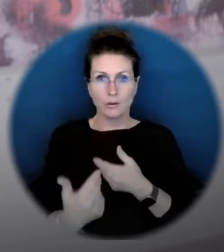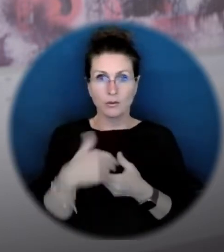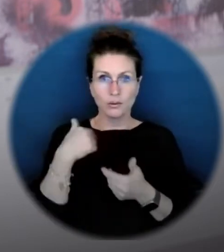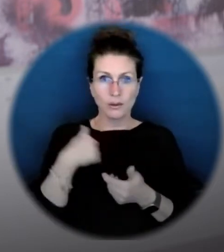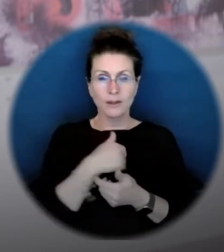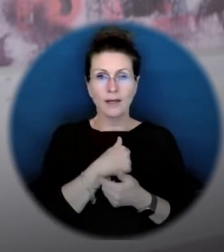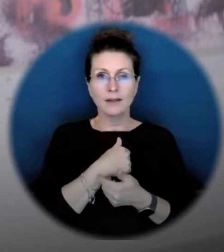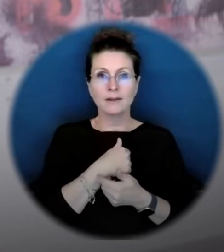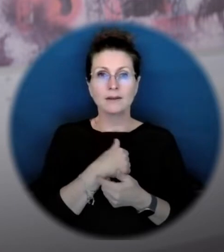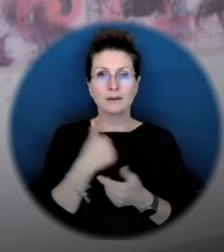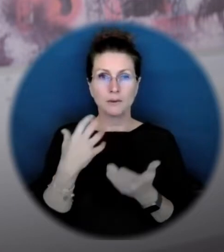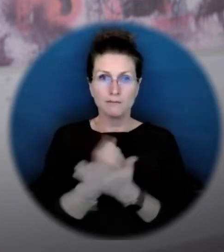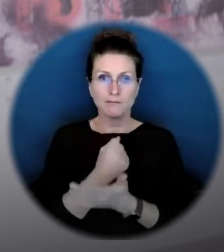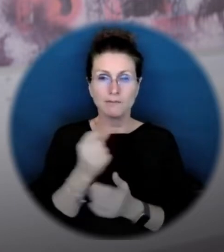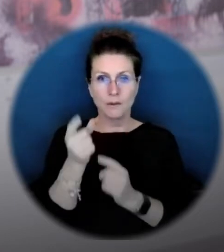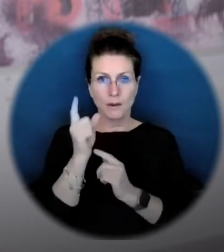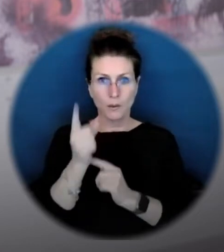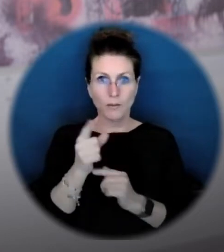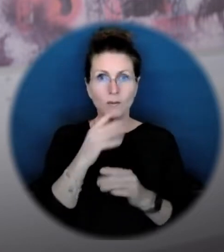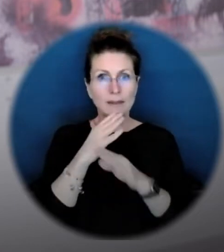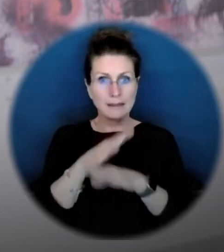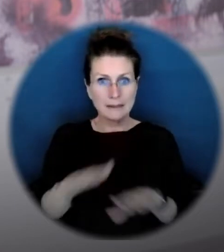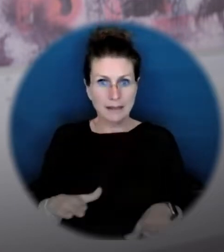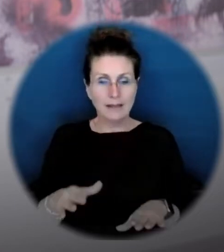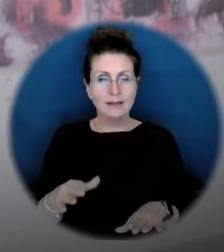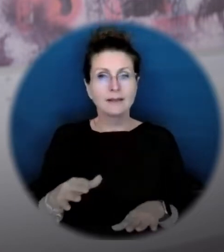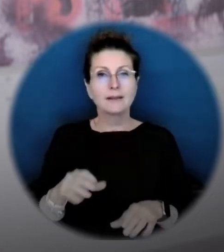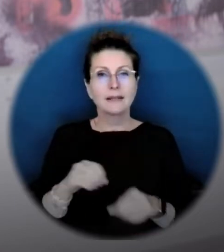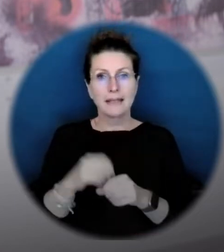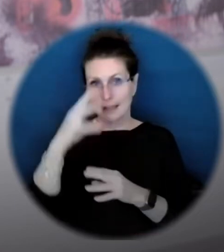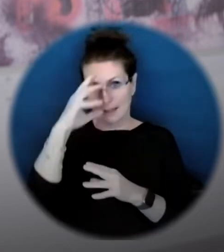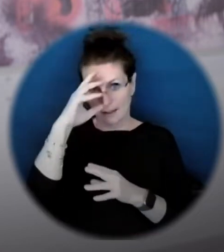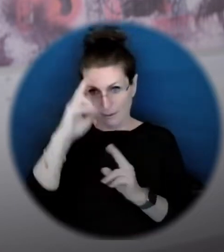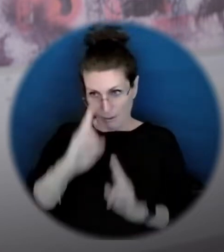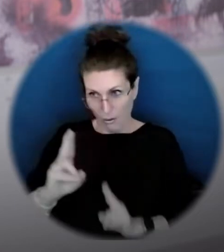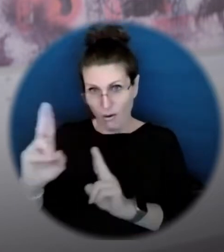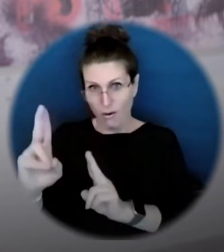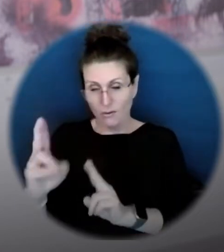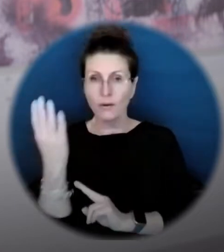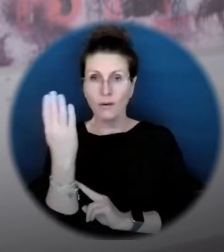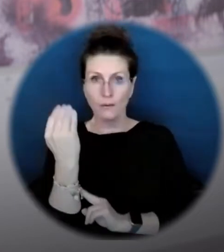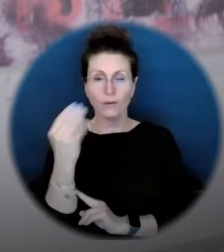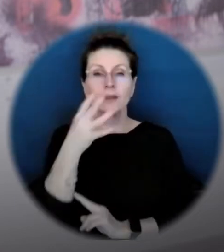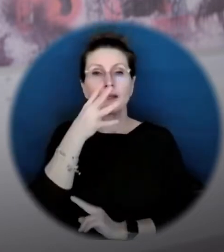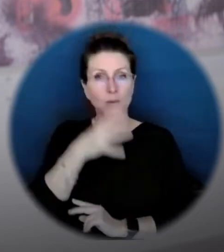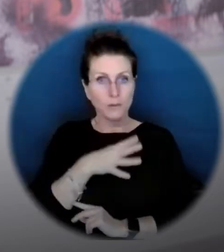as we observe a moment of silence in memory of the 14 women whose lives were taken